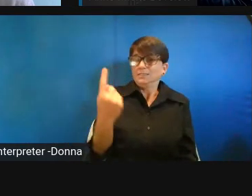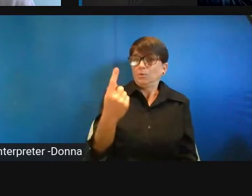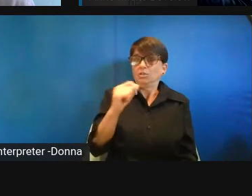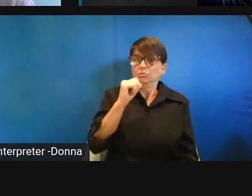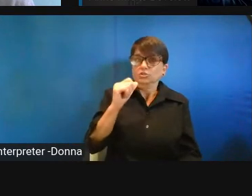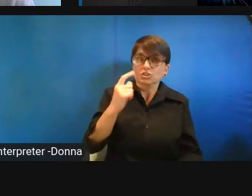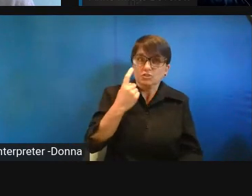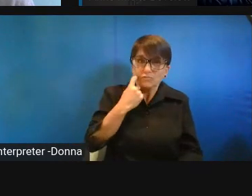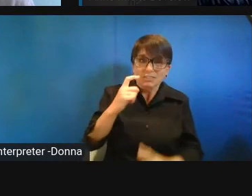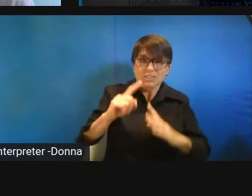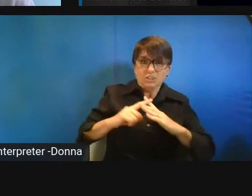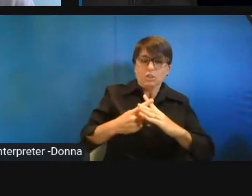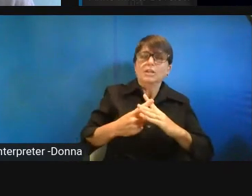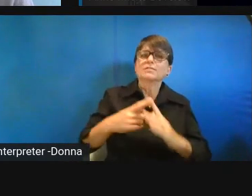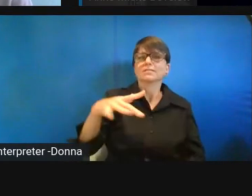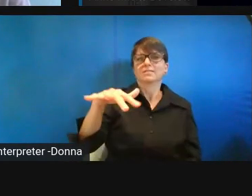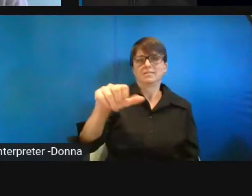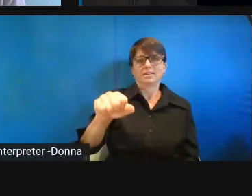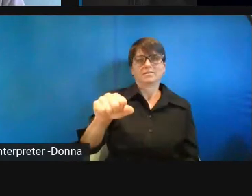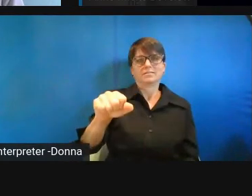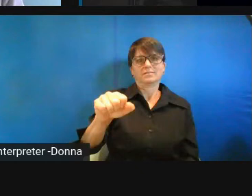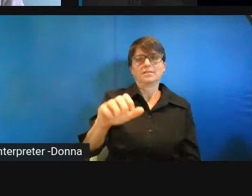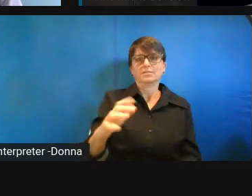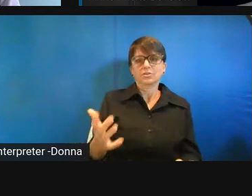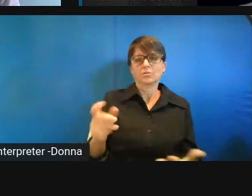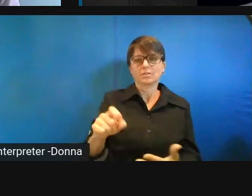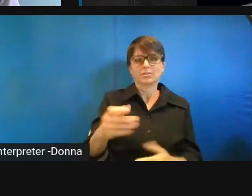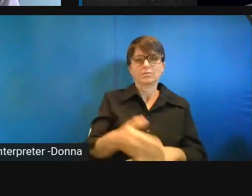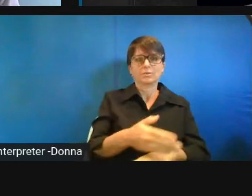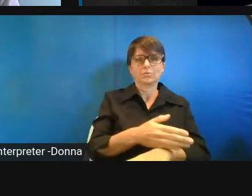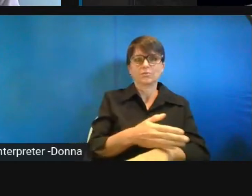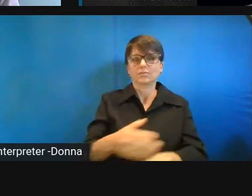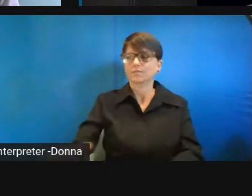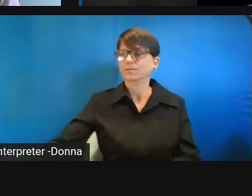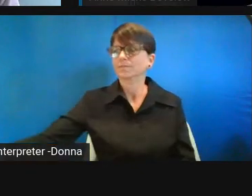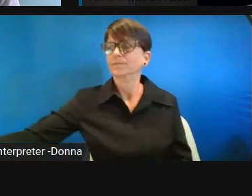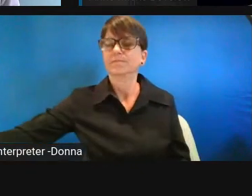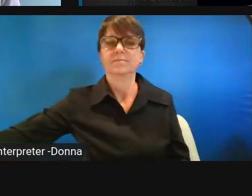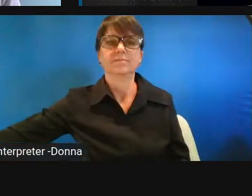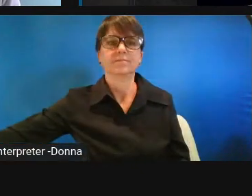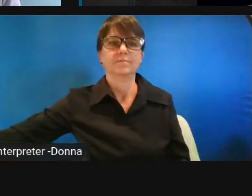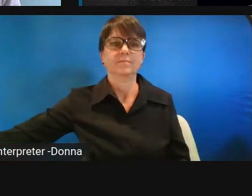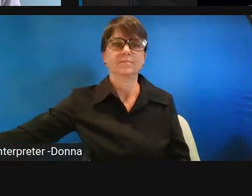That's why it's important to improve this. [crosstalk] Lazar, I'm going to have to drop it there. Thanks, guys.